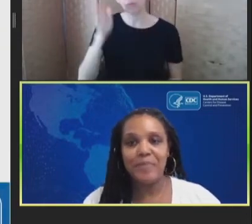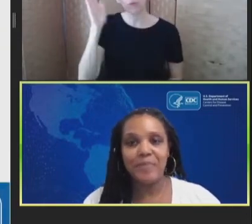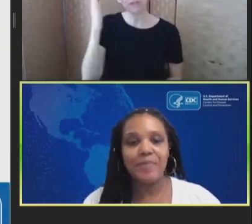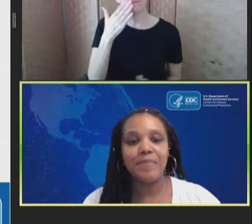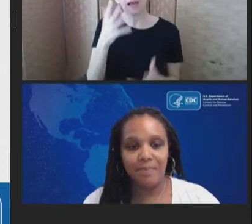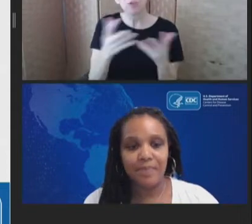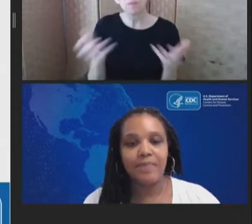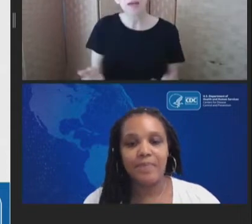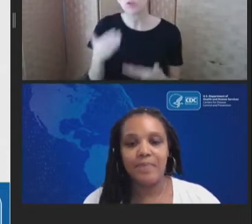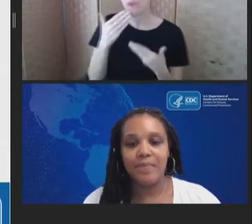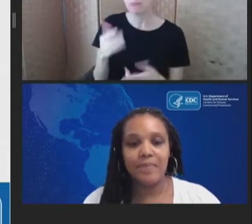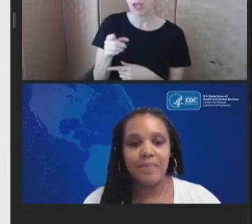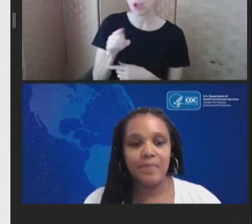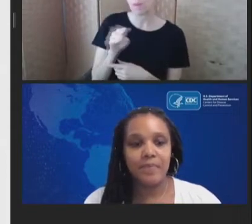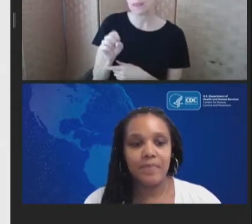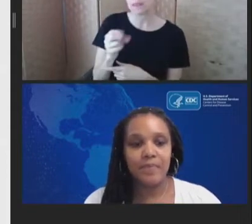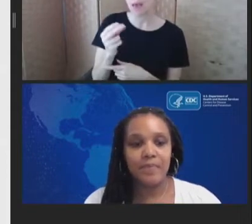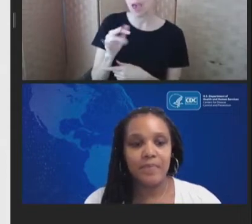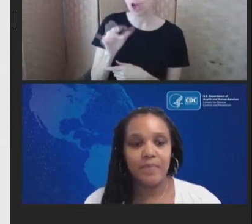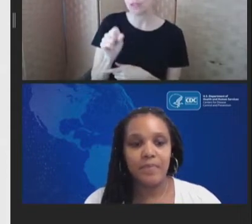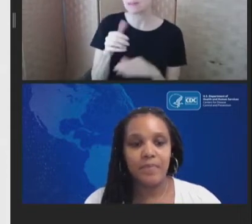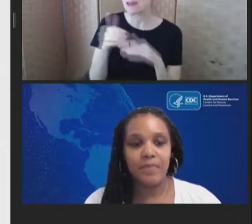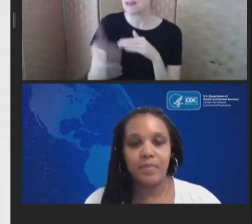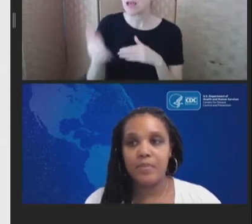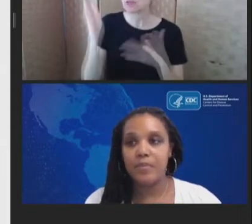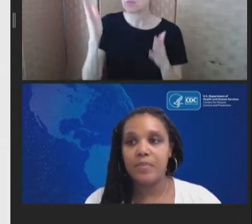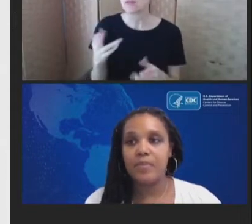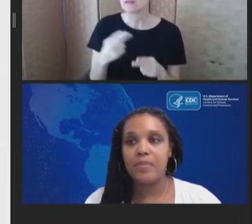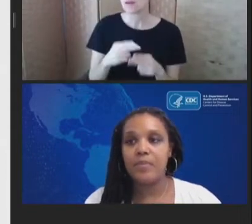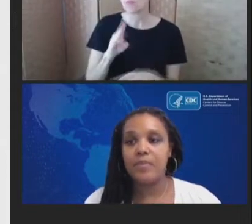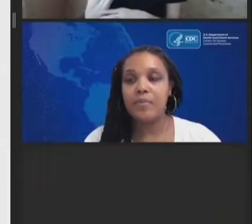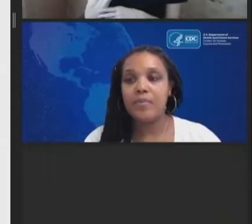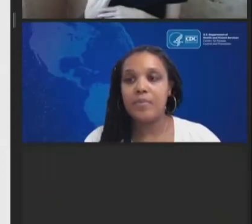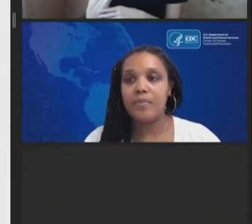Ms. Harris. Next presenter is Brittany Roy from the National Governor's Association.